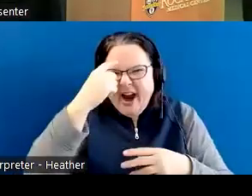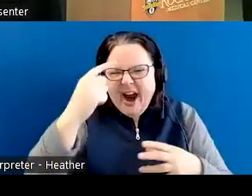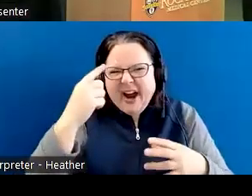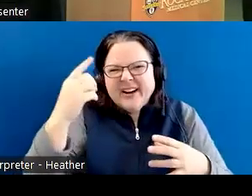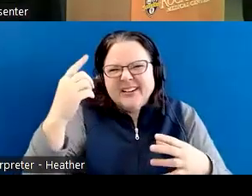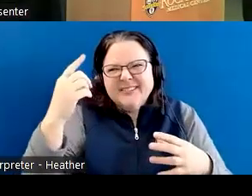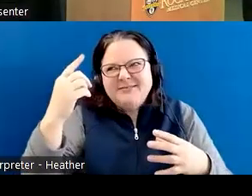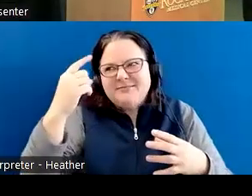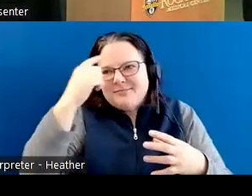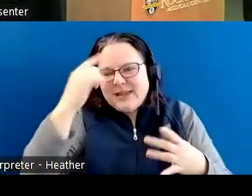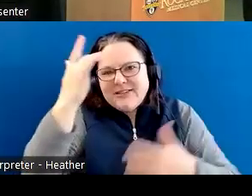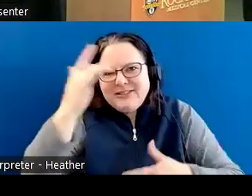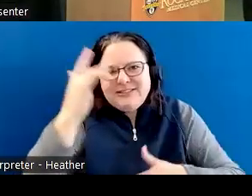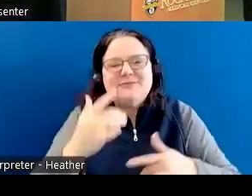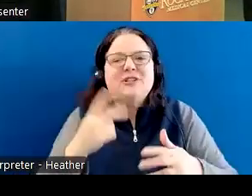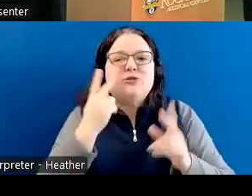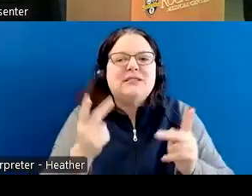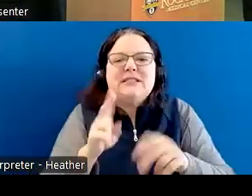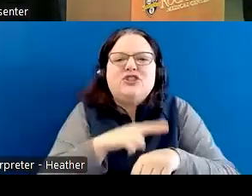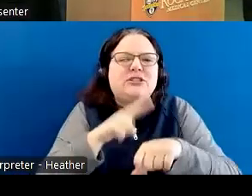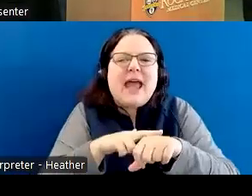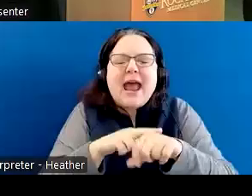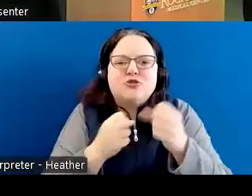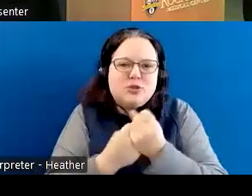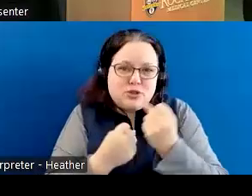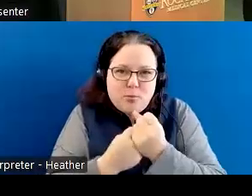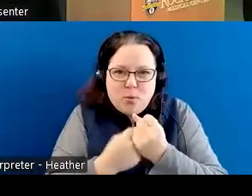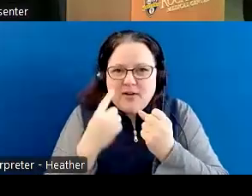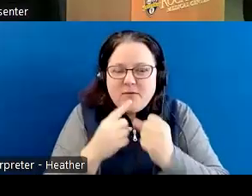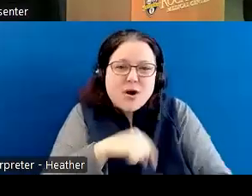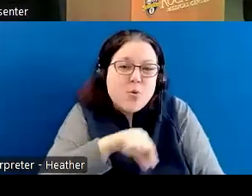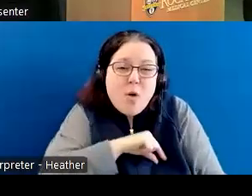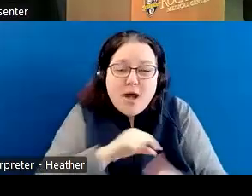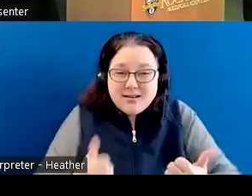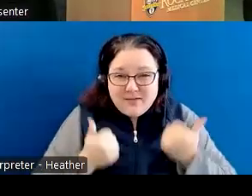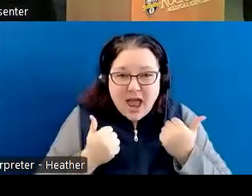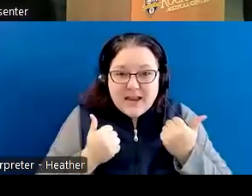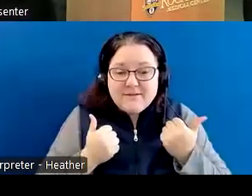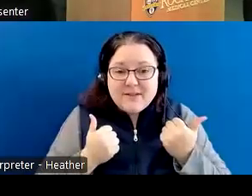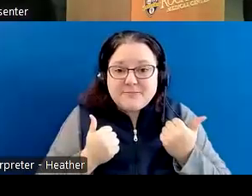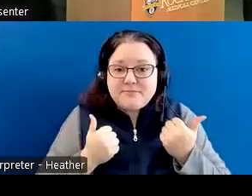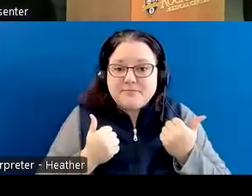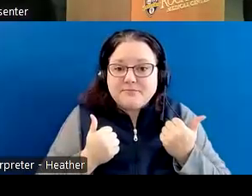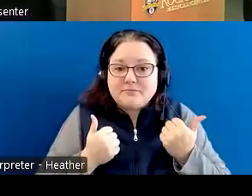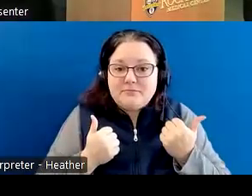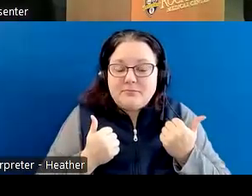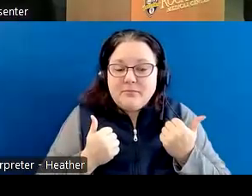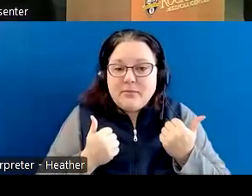be accompanied by natural supports to promote the quality of life. We see mutual aid efforts